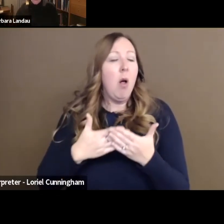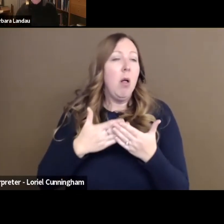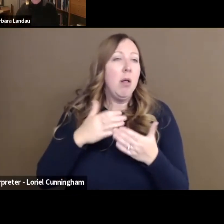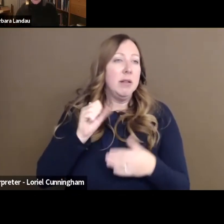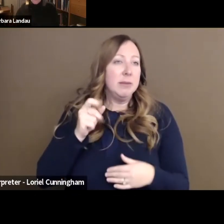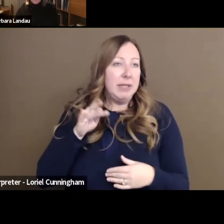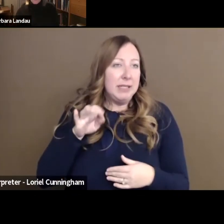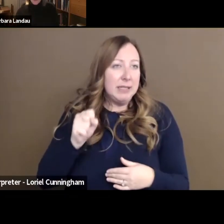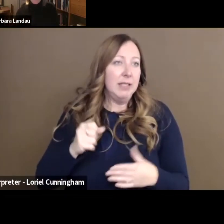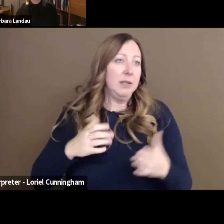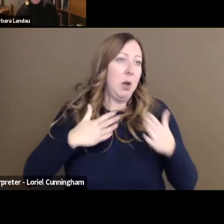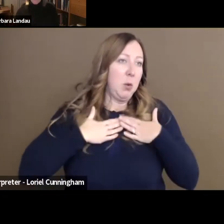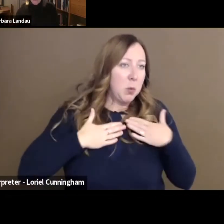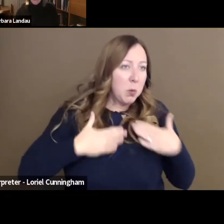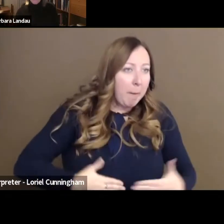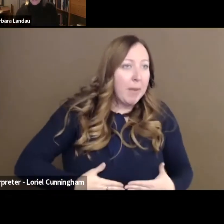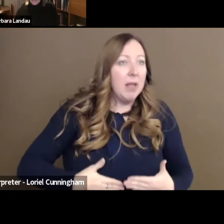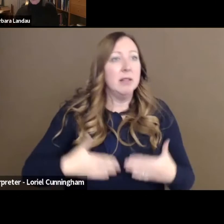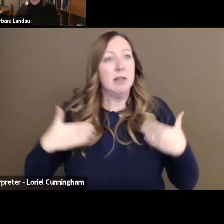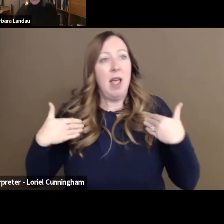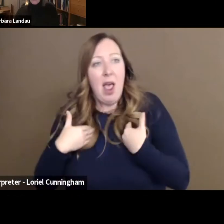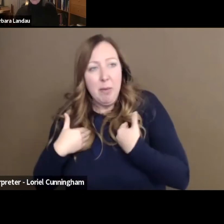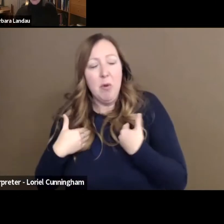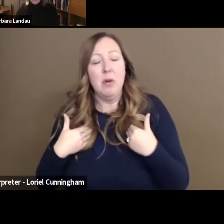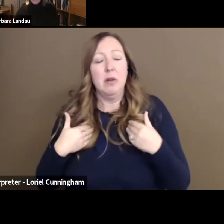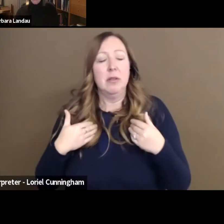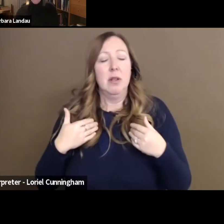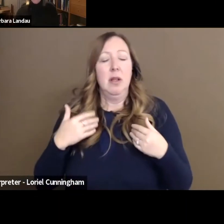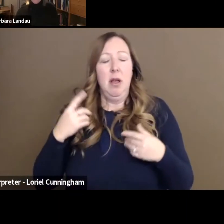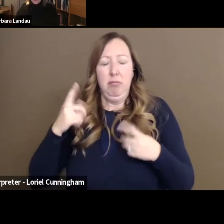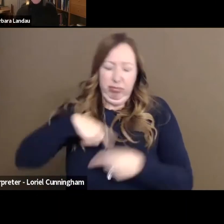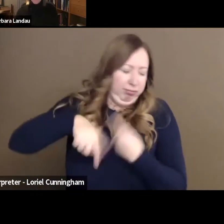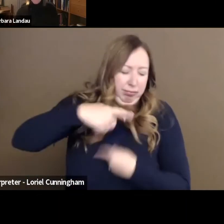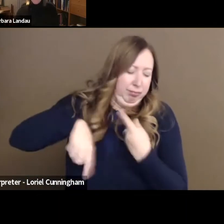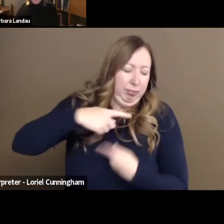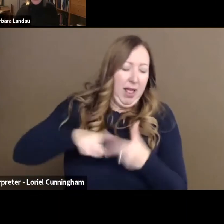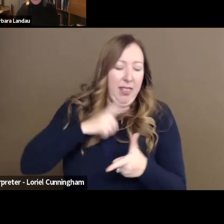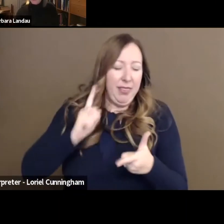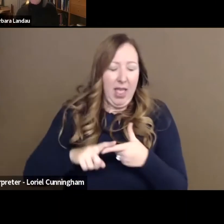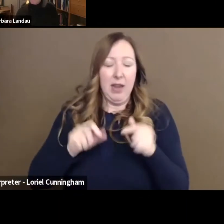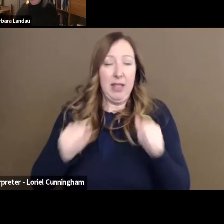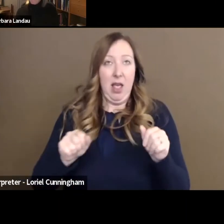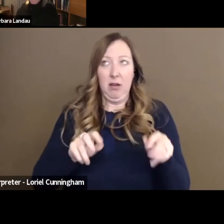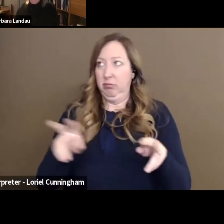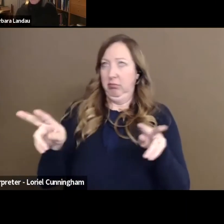the geometric properties of the ray layouts that is to say the shape of the